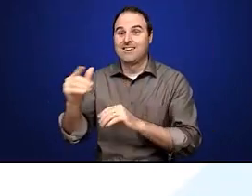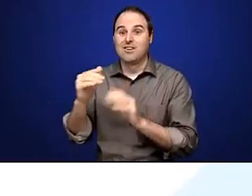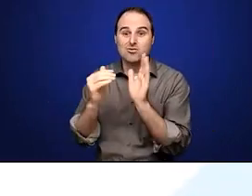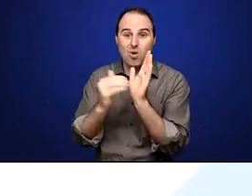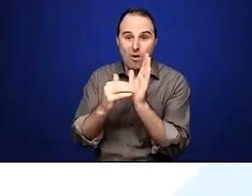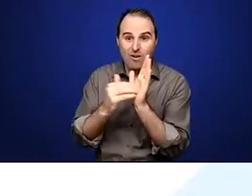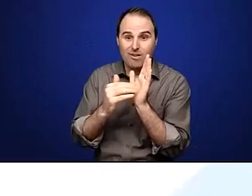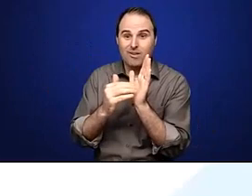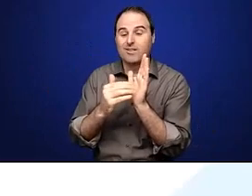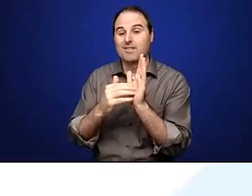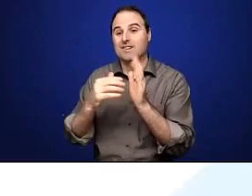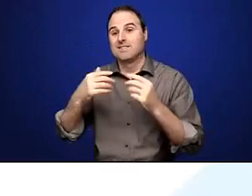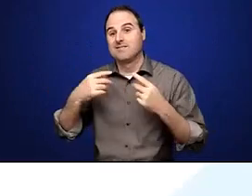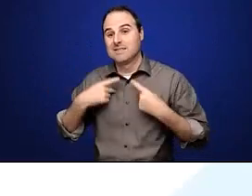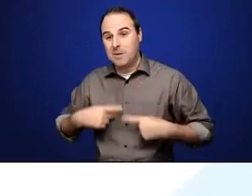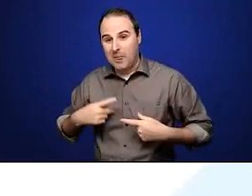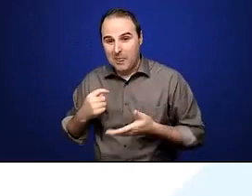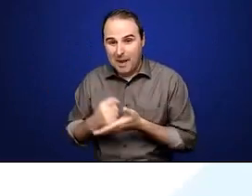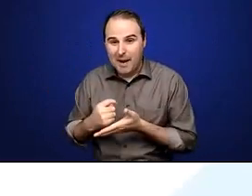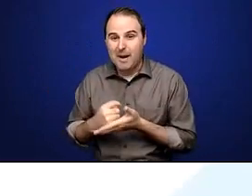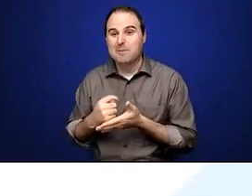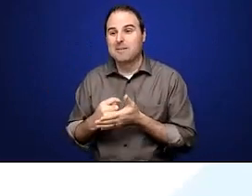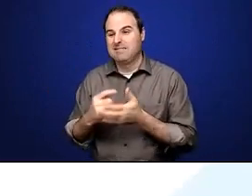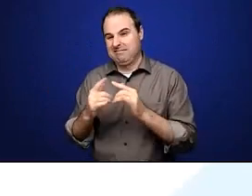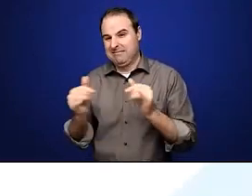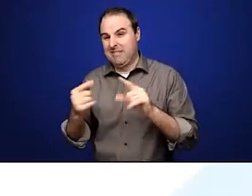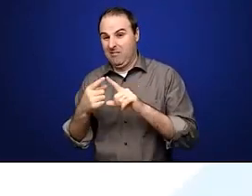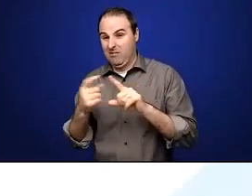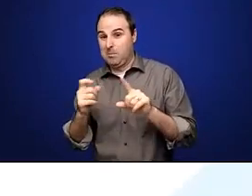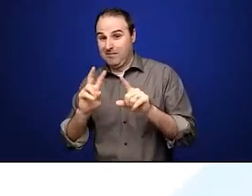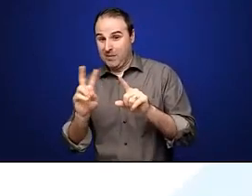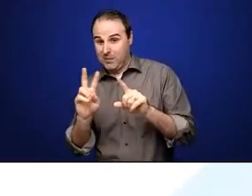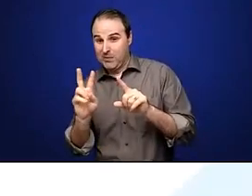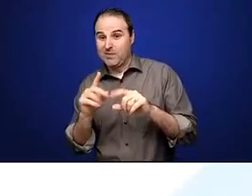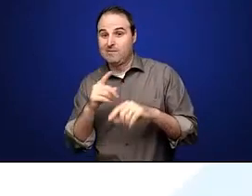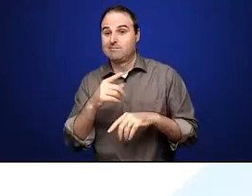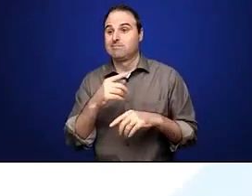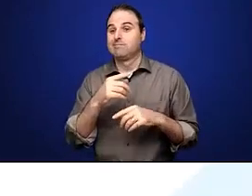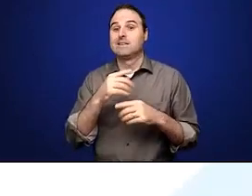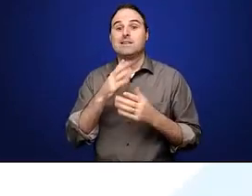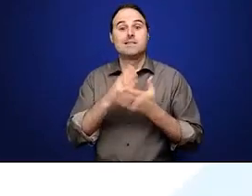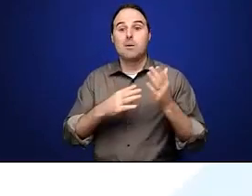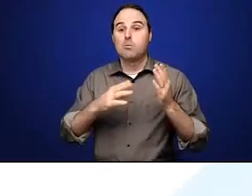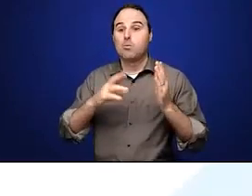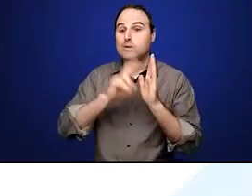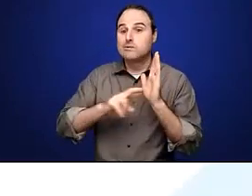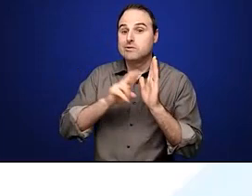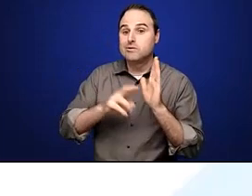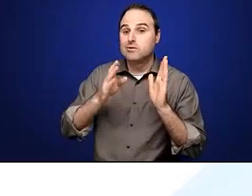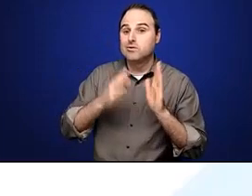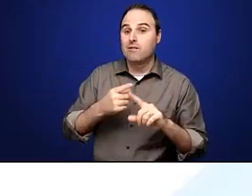people with lived experience, and researchers from the northern part of BC, researchers from the Interior